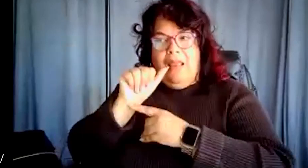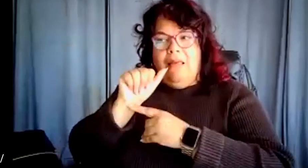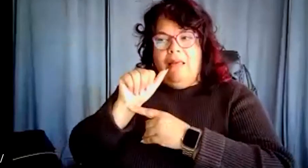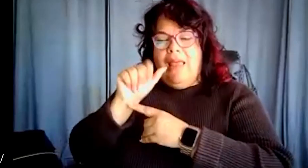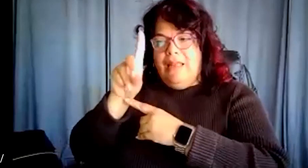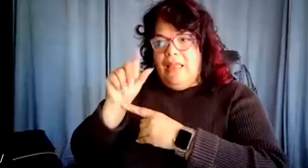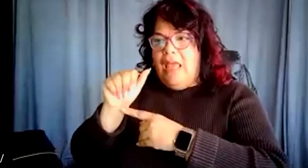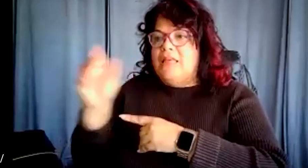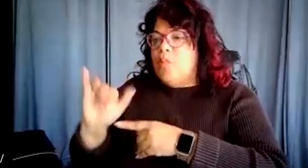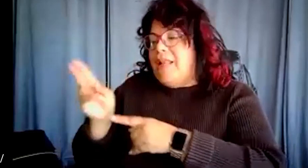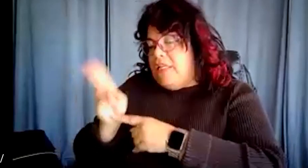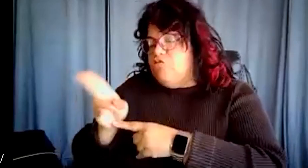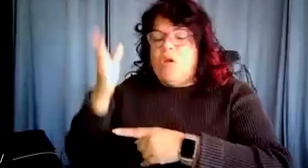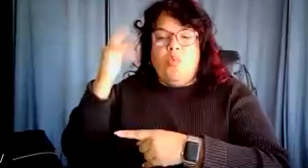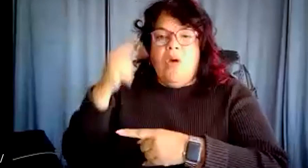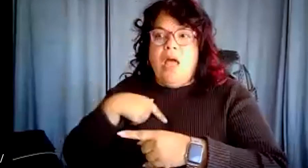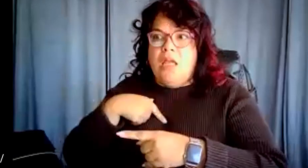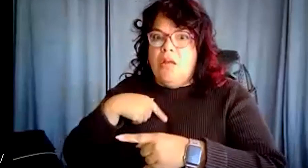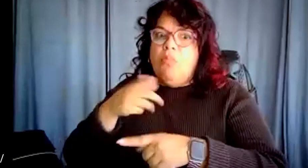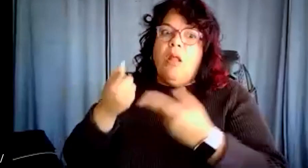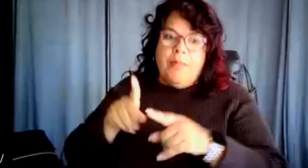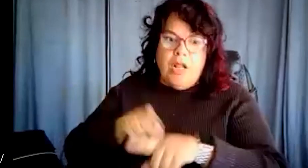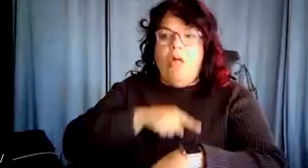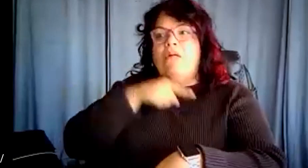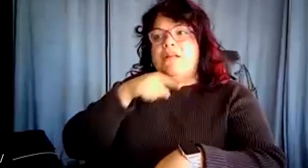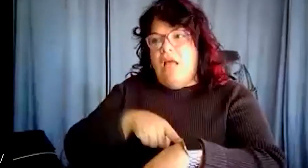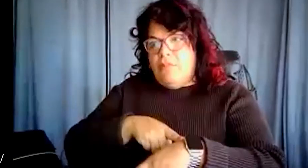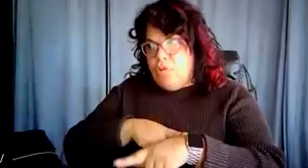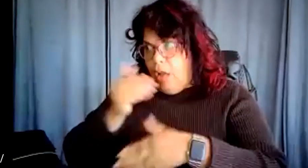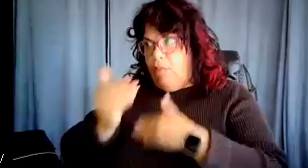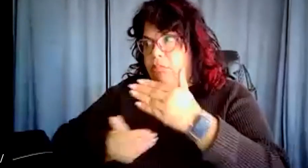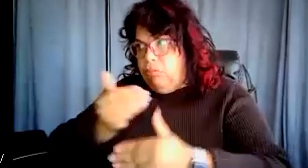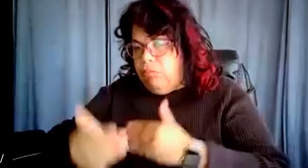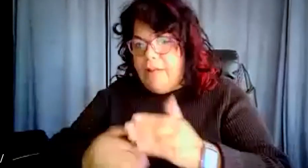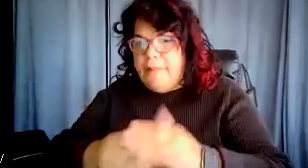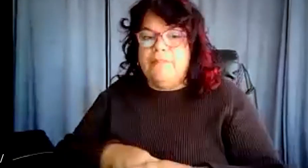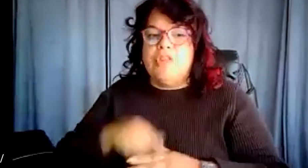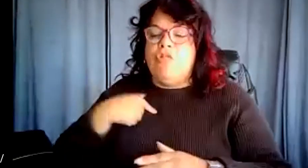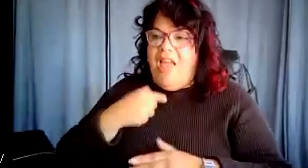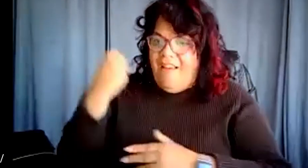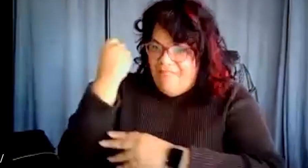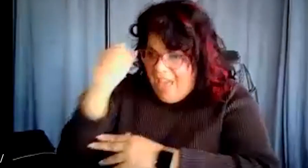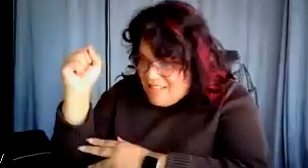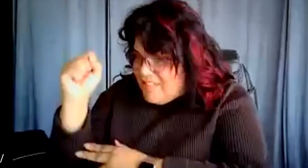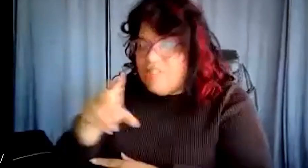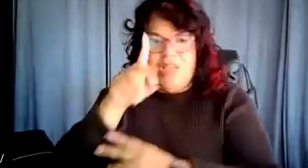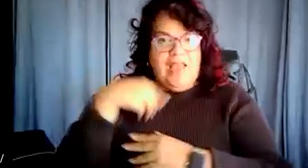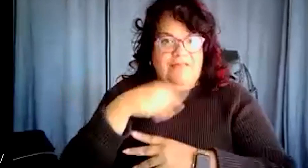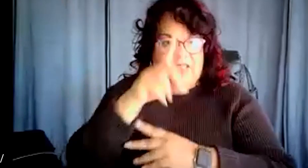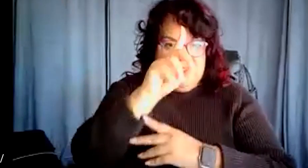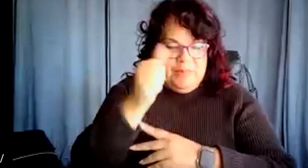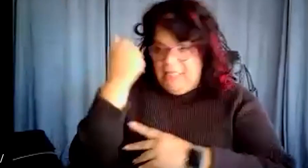It took a long time to get there, where you have disability activists, and we also had